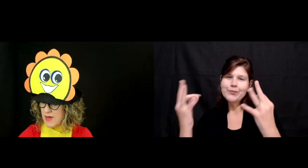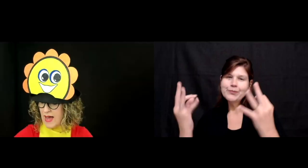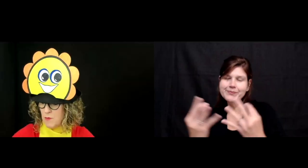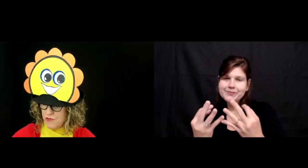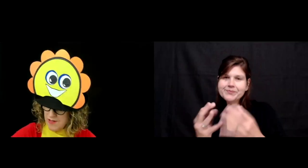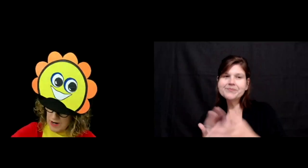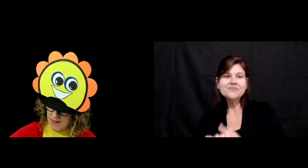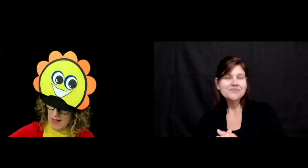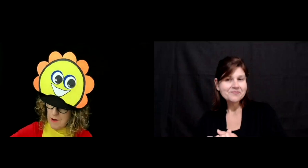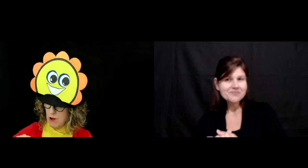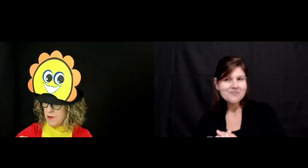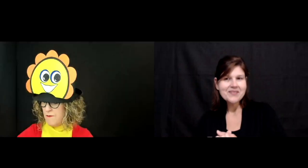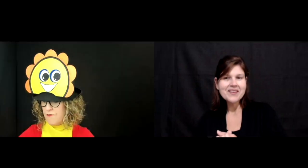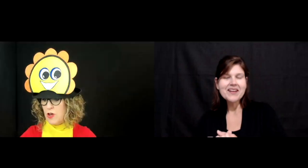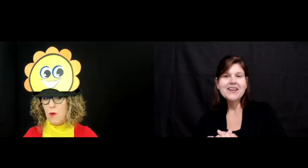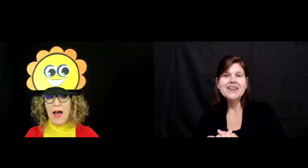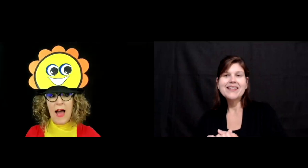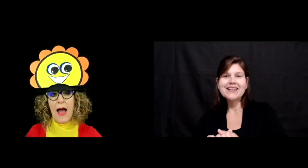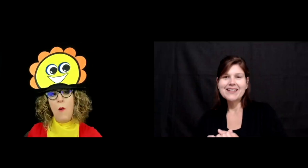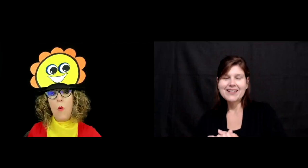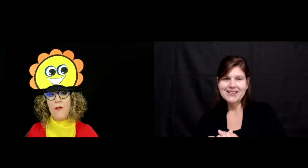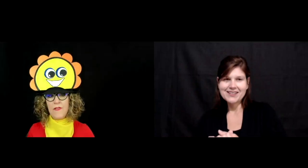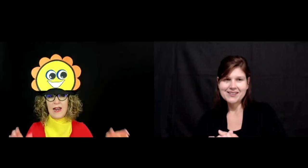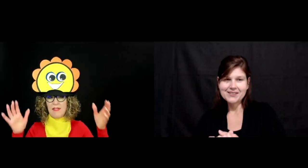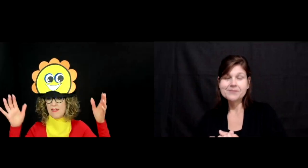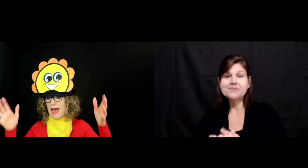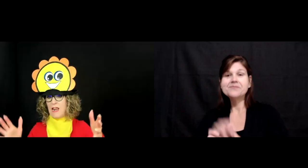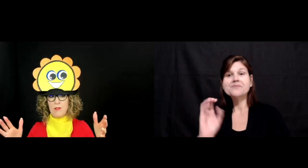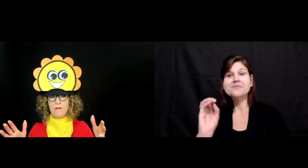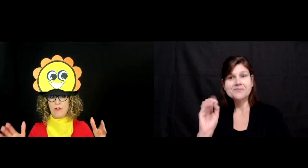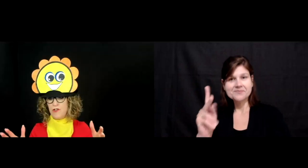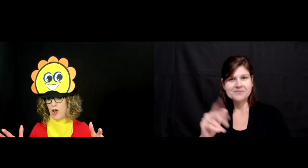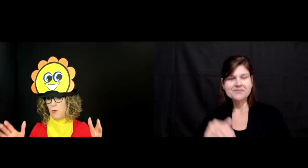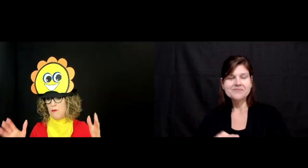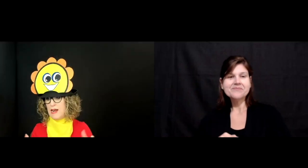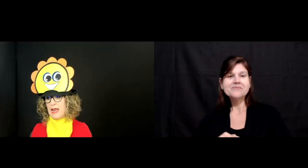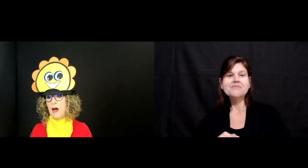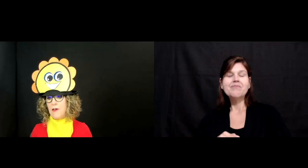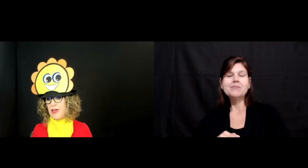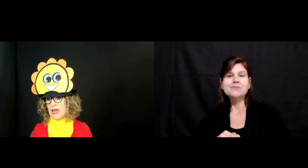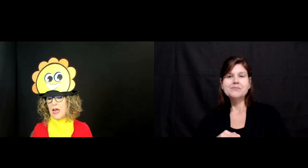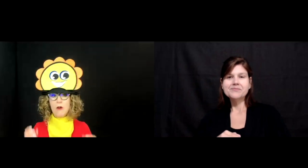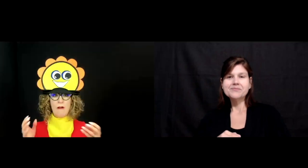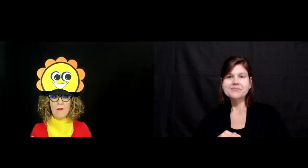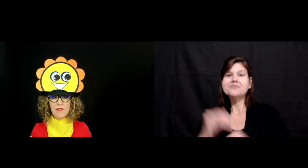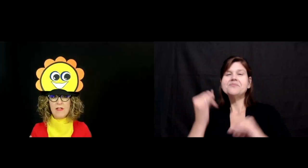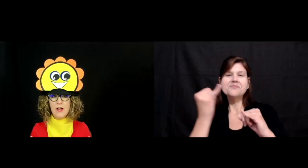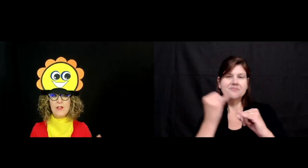Okay, we're just gonna slip on a few. The last element of the show really are the crafts.